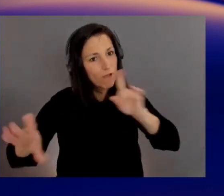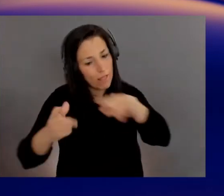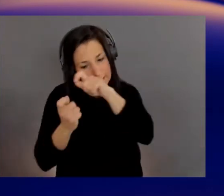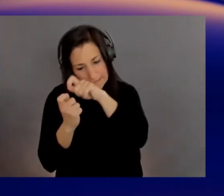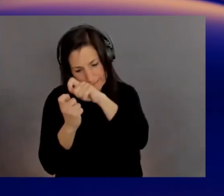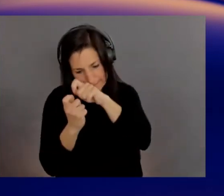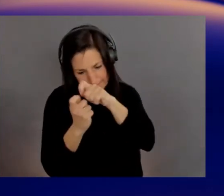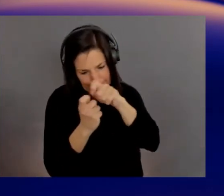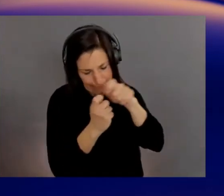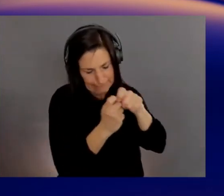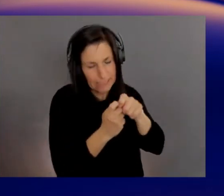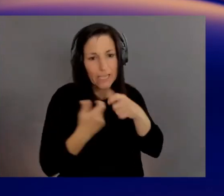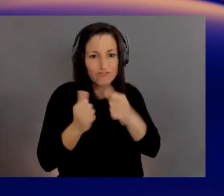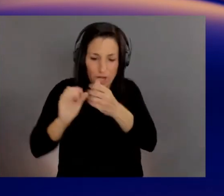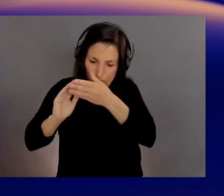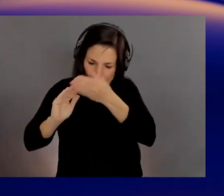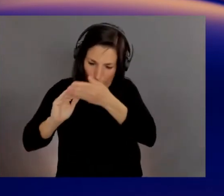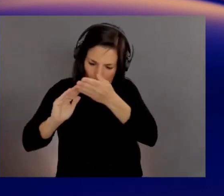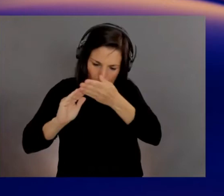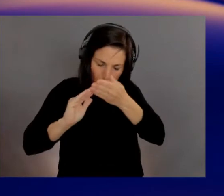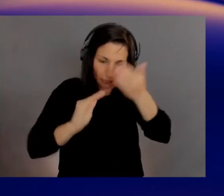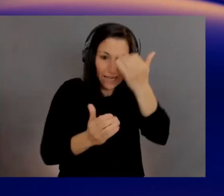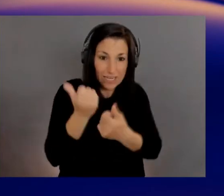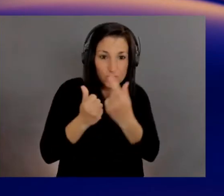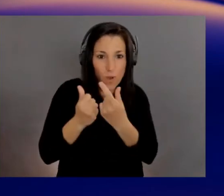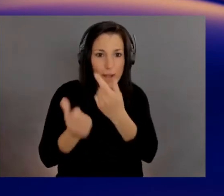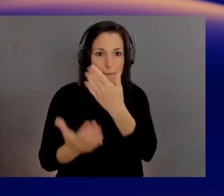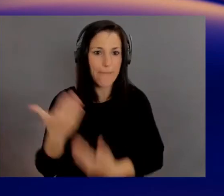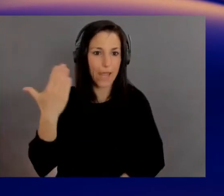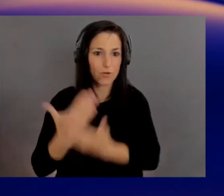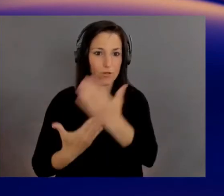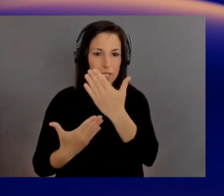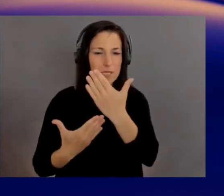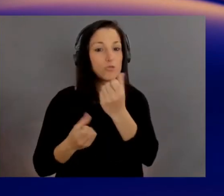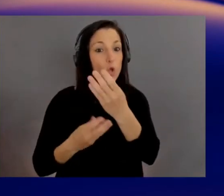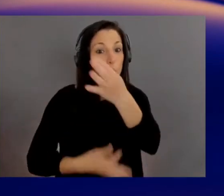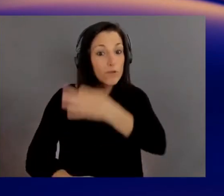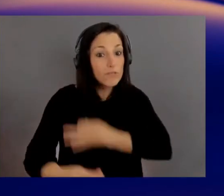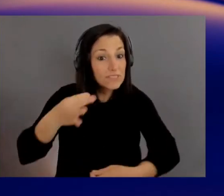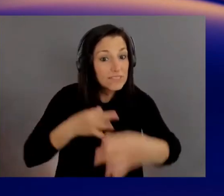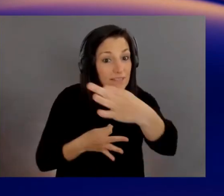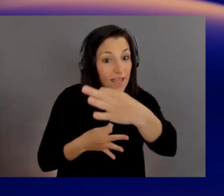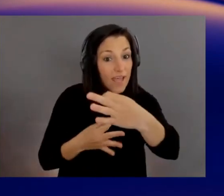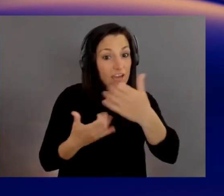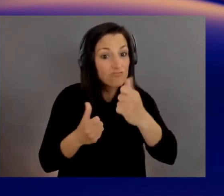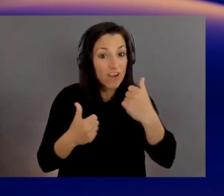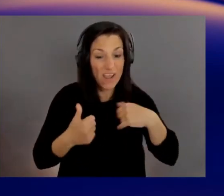each of these steps manually. So what you'd like to do instead is really just kind of wrap up all those steps in a